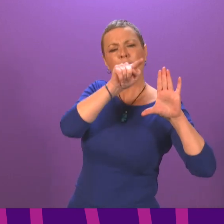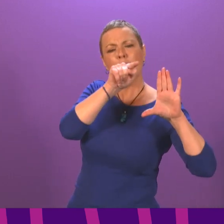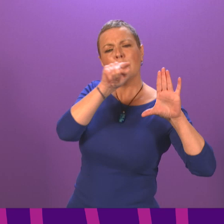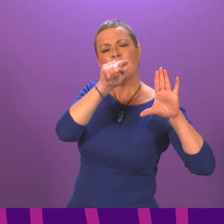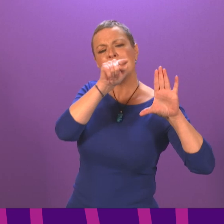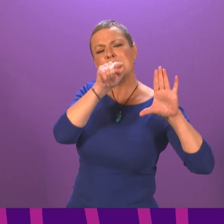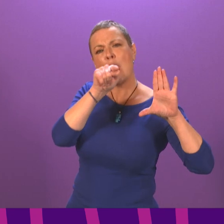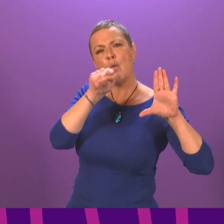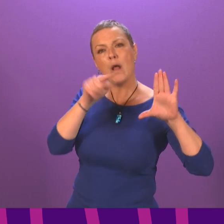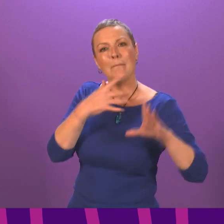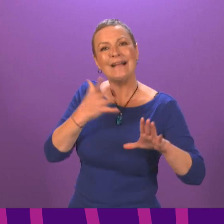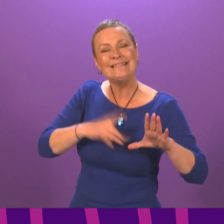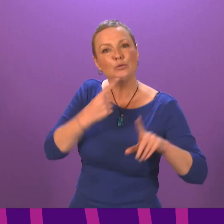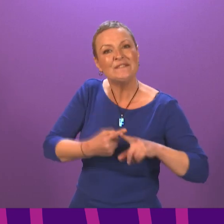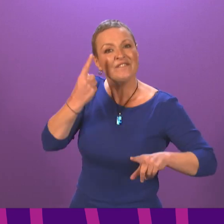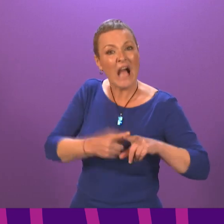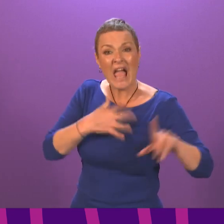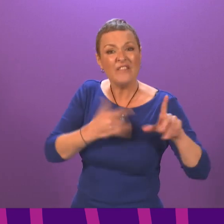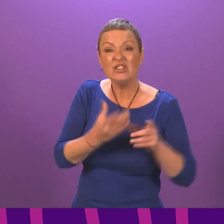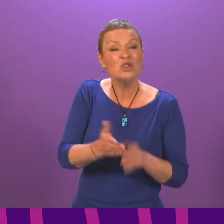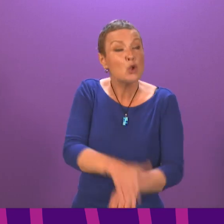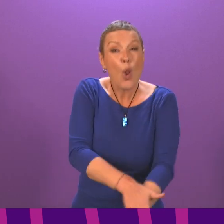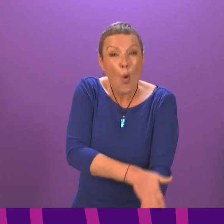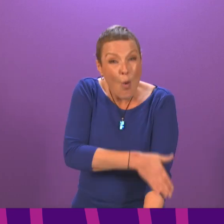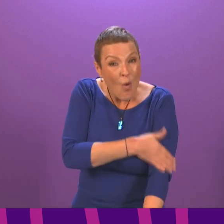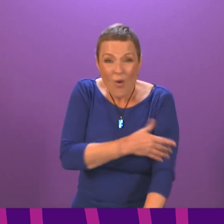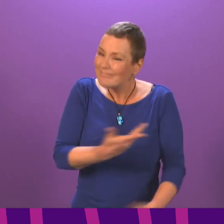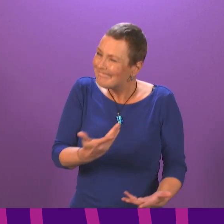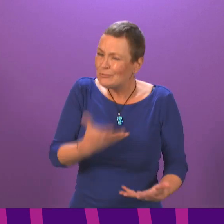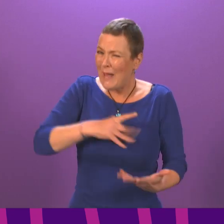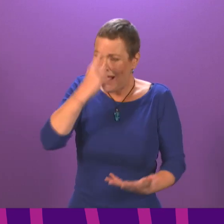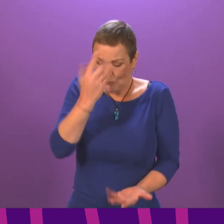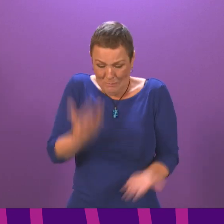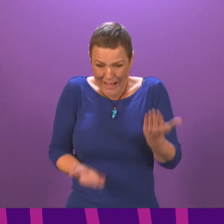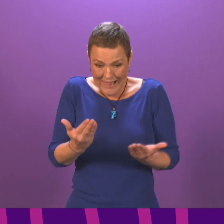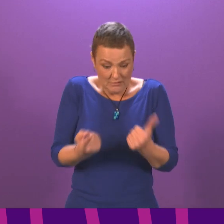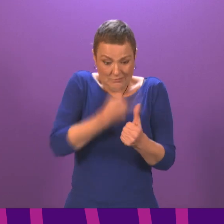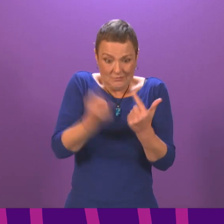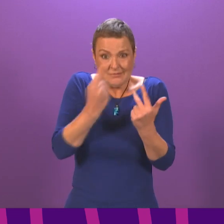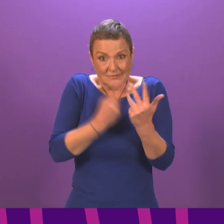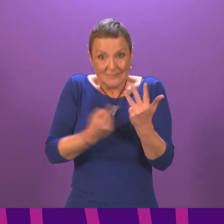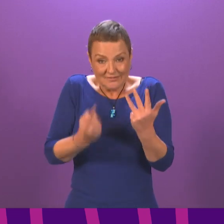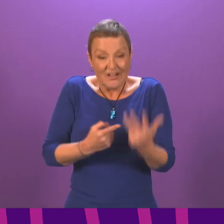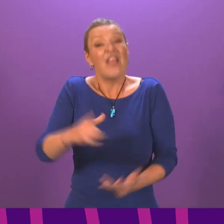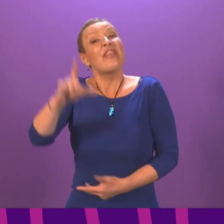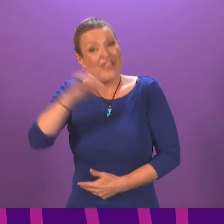the national average. It was a judgment about that balance of factors that led to the area